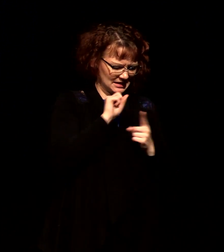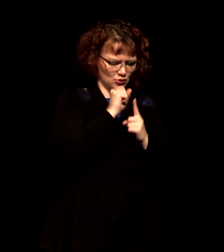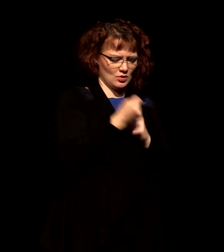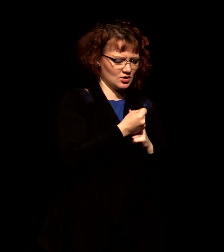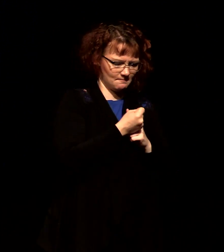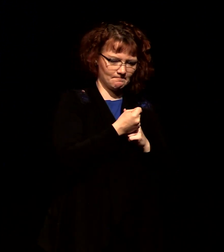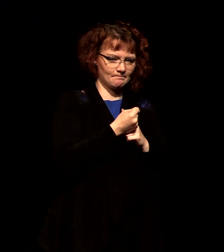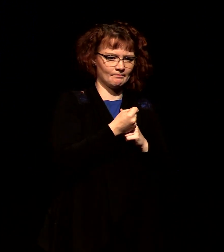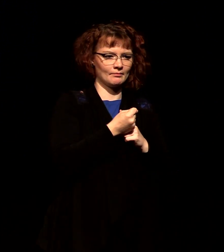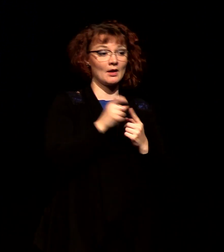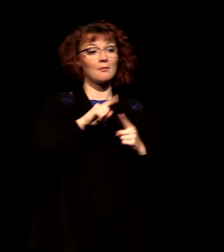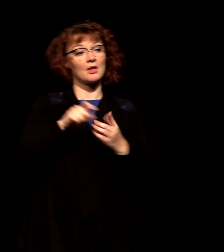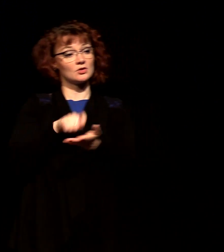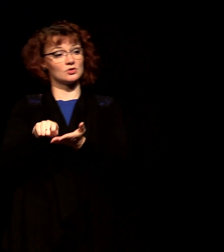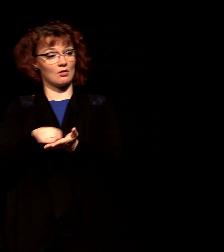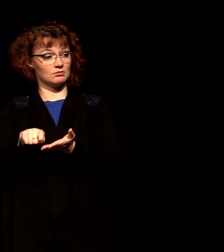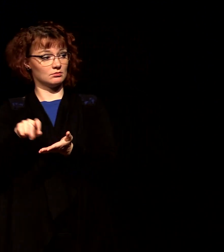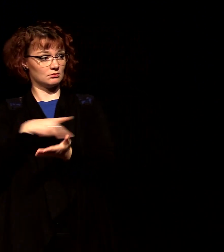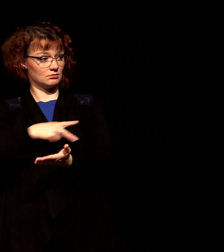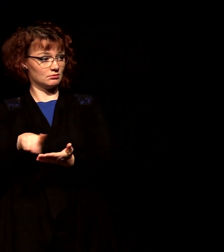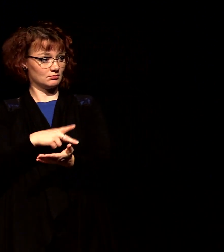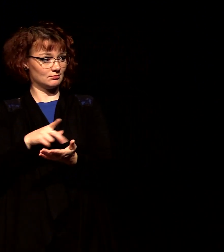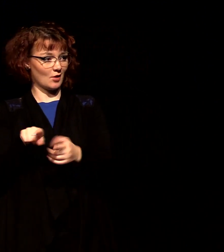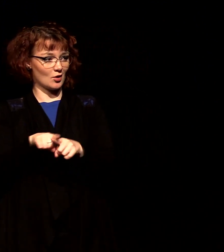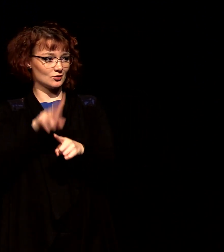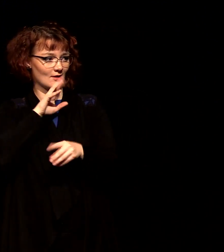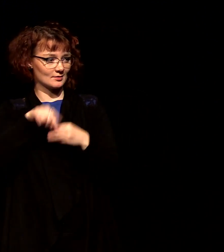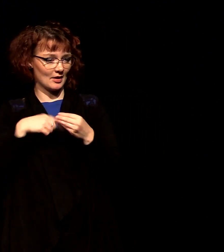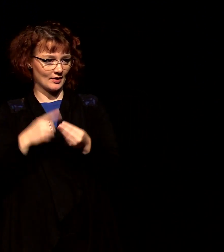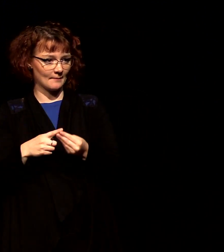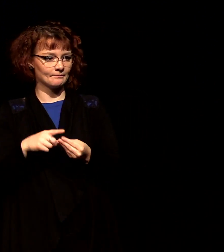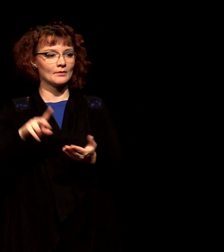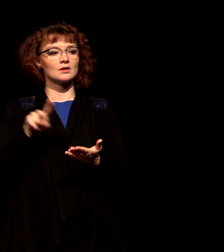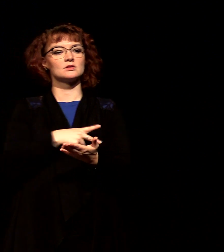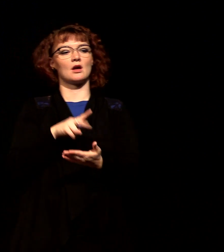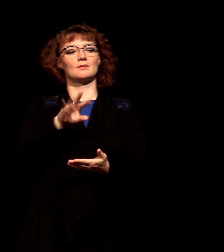recounting of 40 years of God's anger with his people. Not